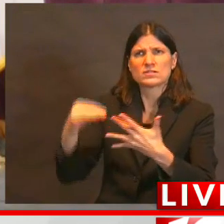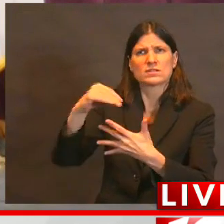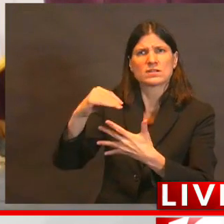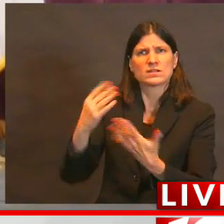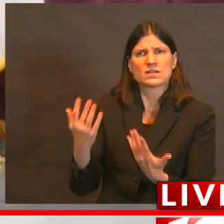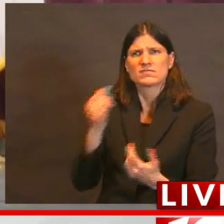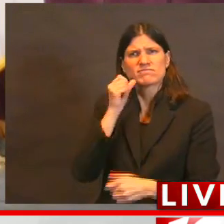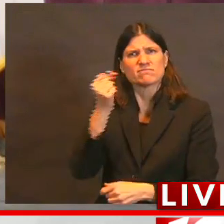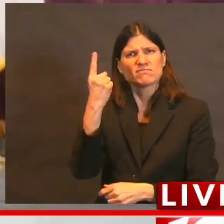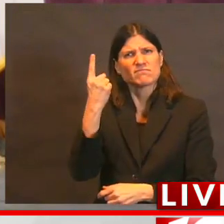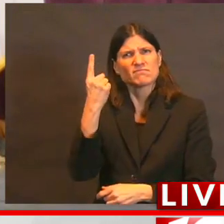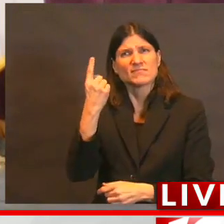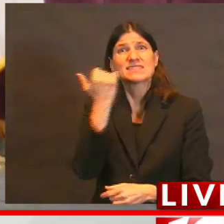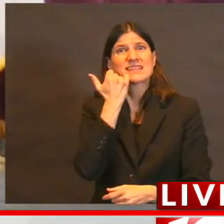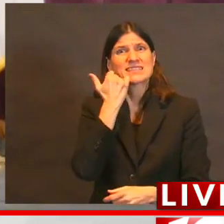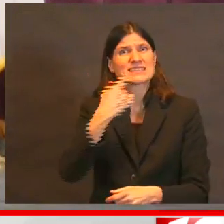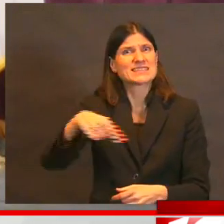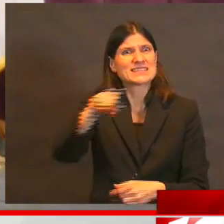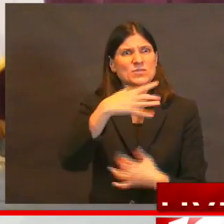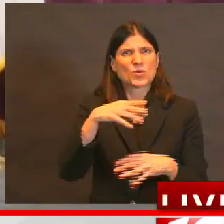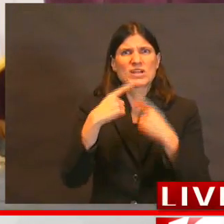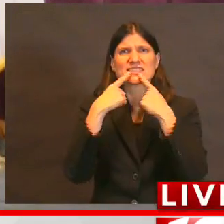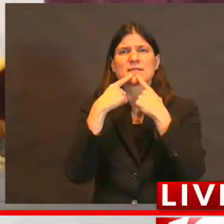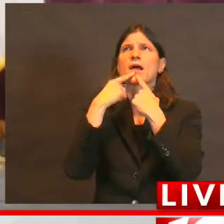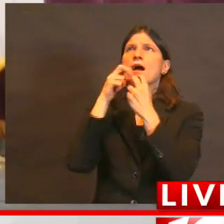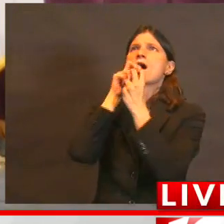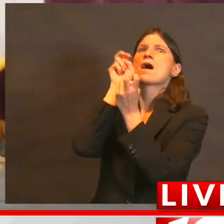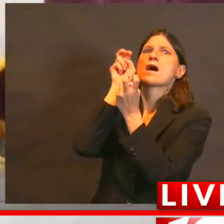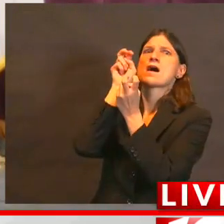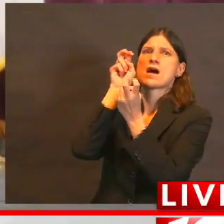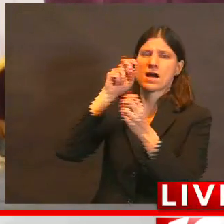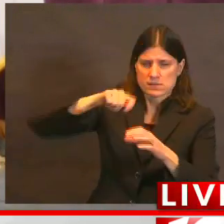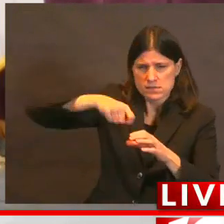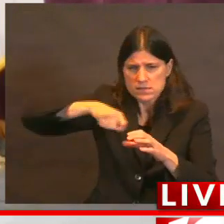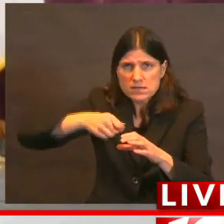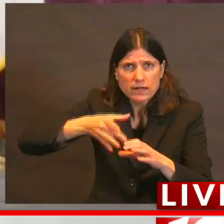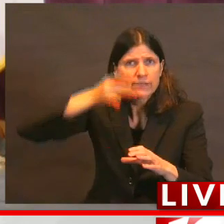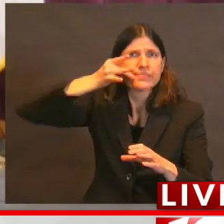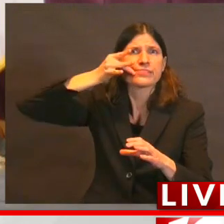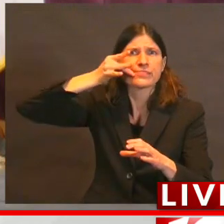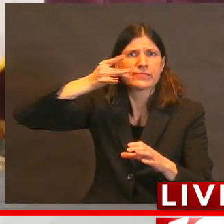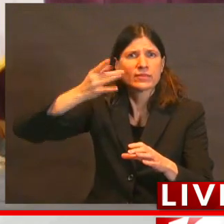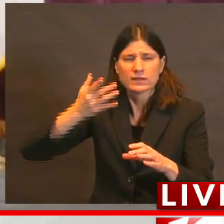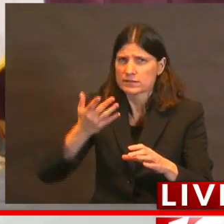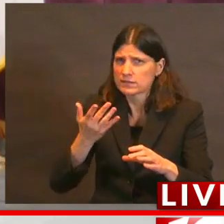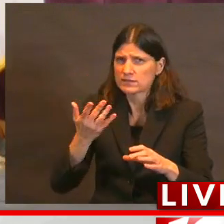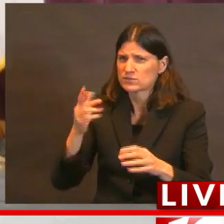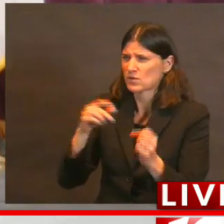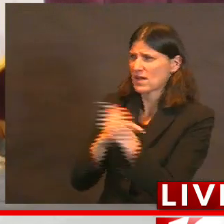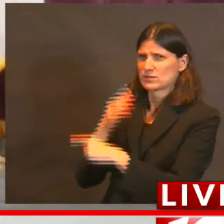WONDER WHY THEY EVERYBODY UP BUT GIVEN WHAT THEY'RE